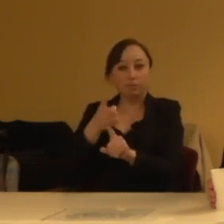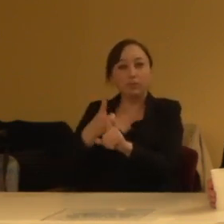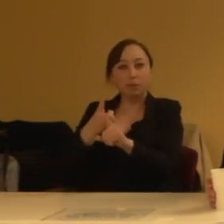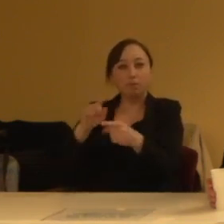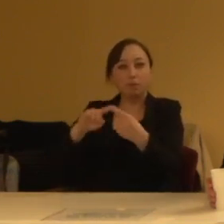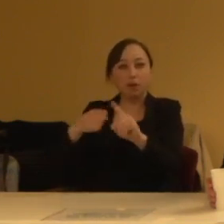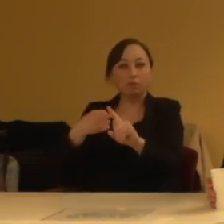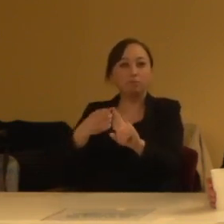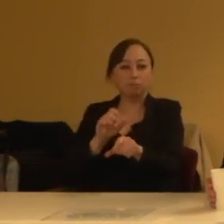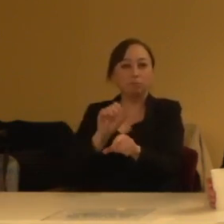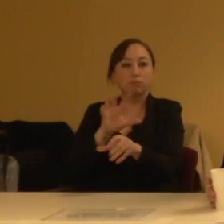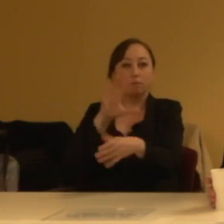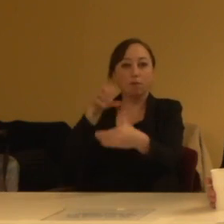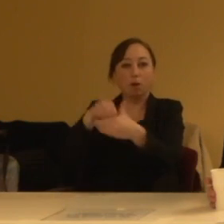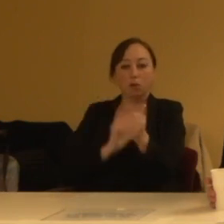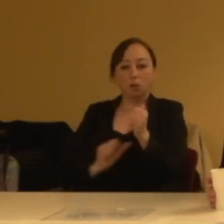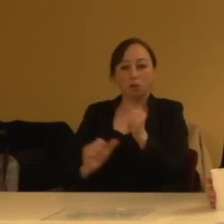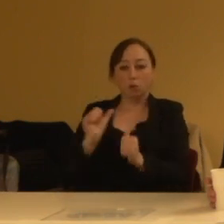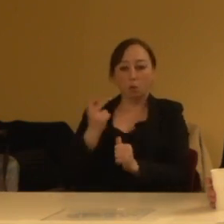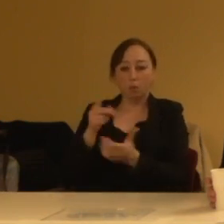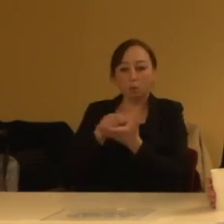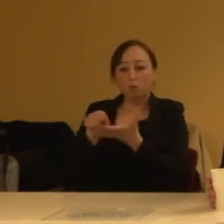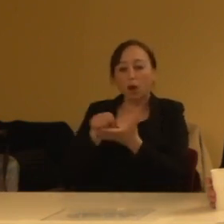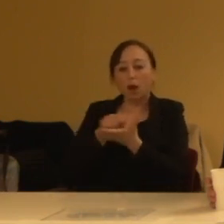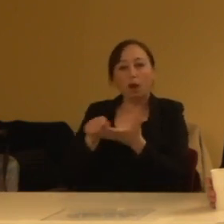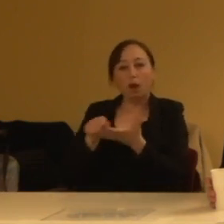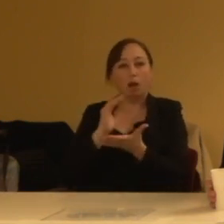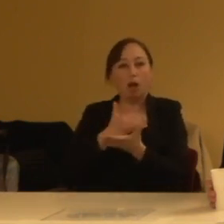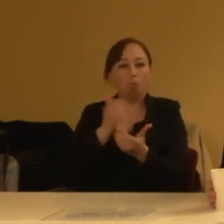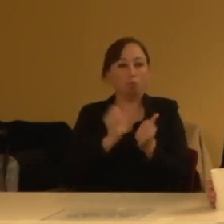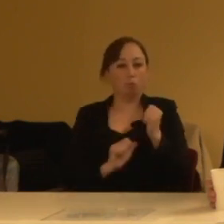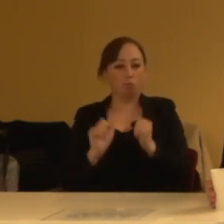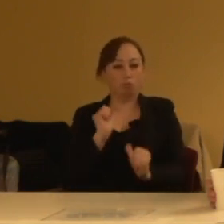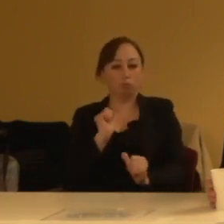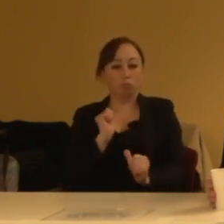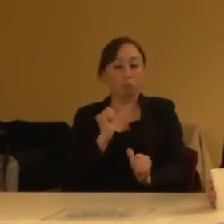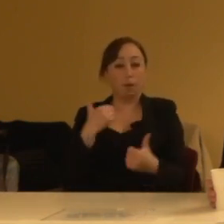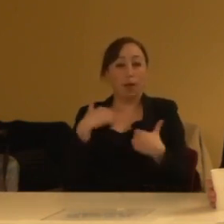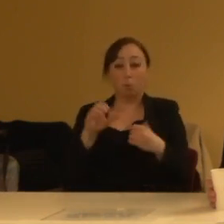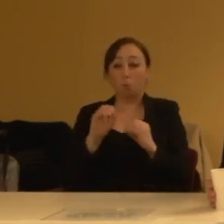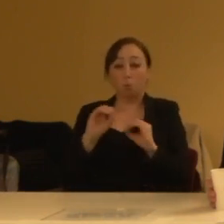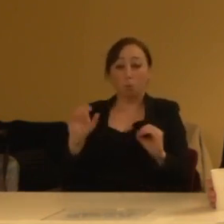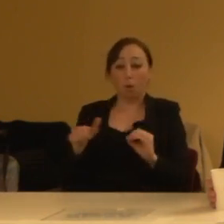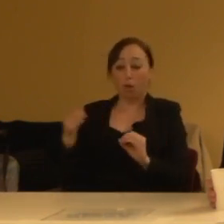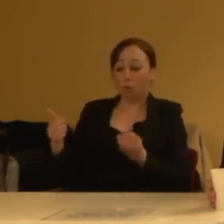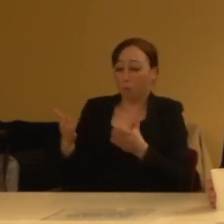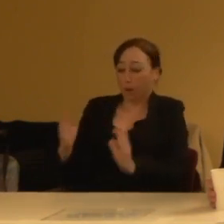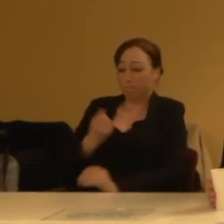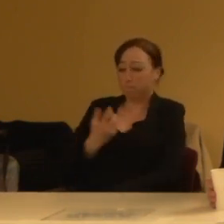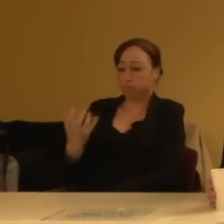our own work just because we had no other outlet for doing that. So, I mean, we did some classics too,